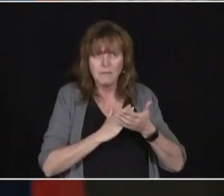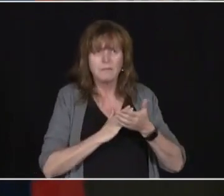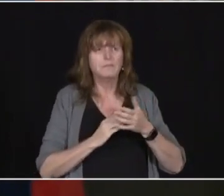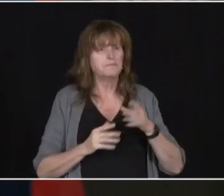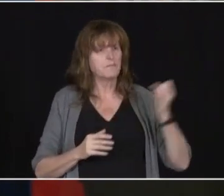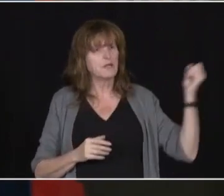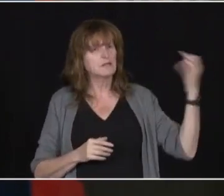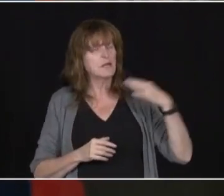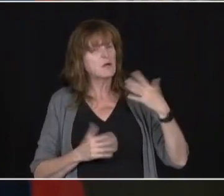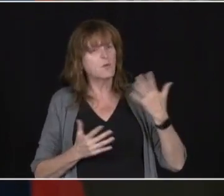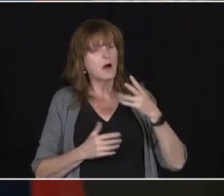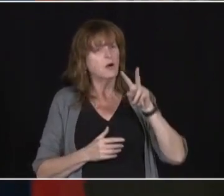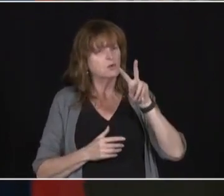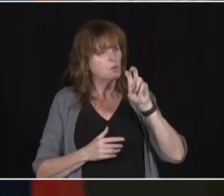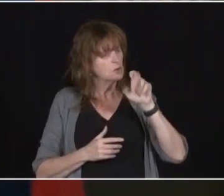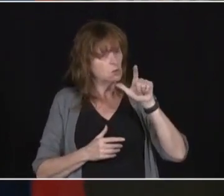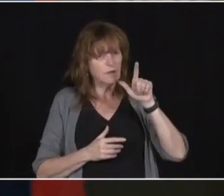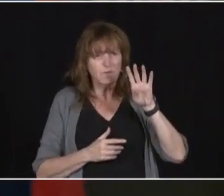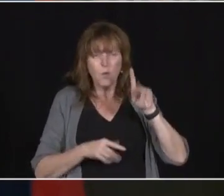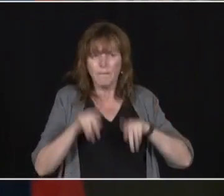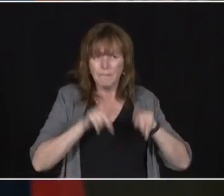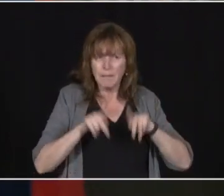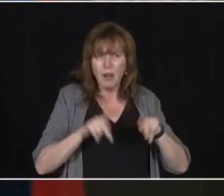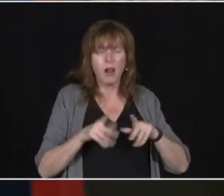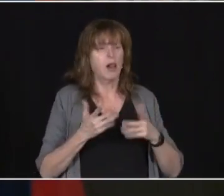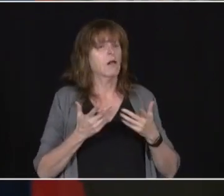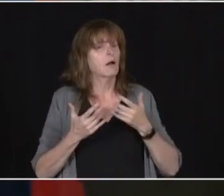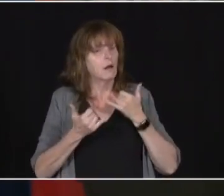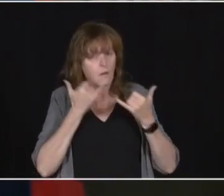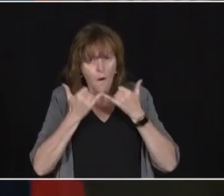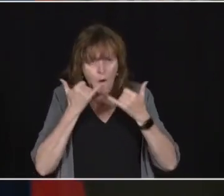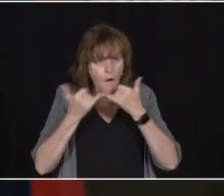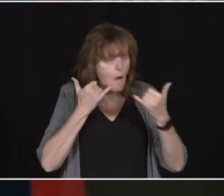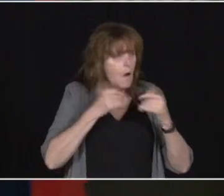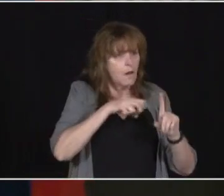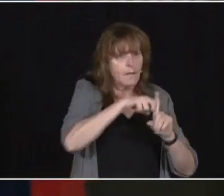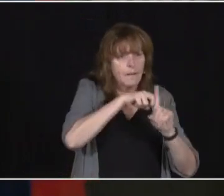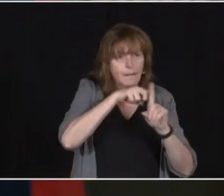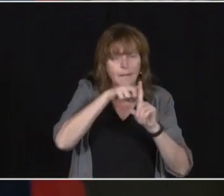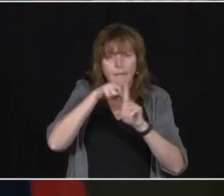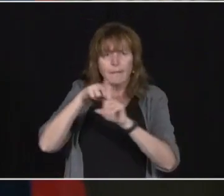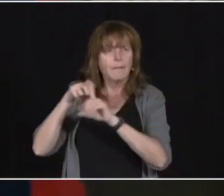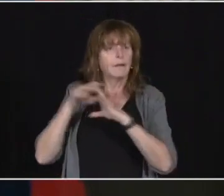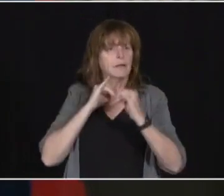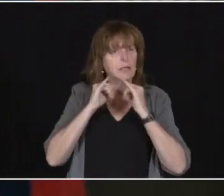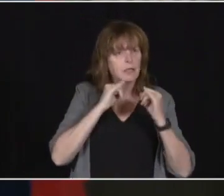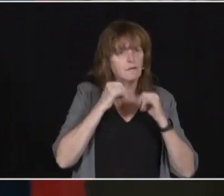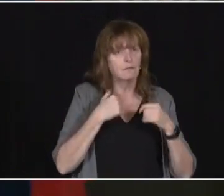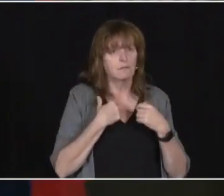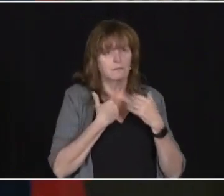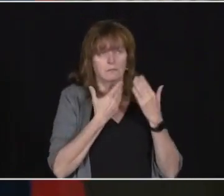about a week ago. All the help is appreciated, but we will take as much